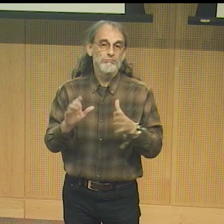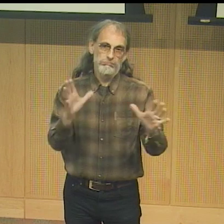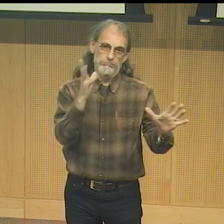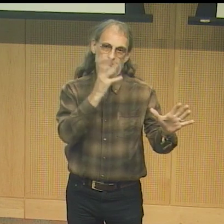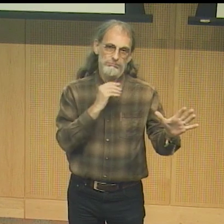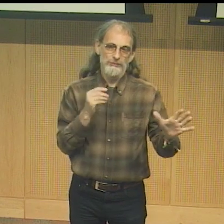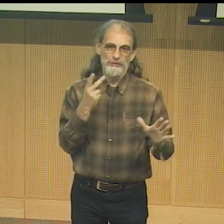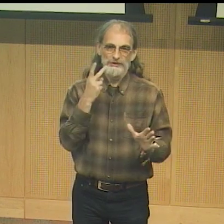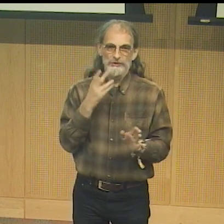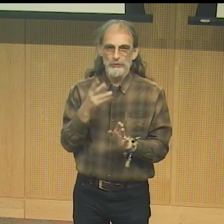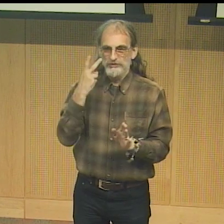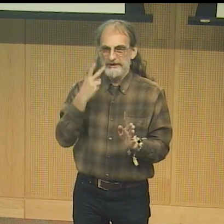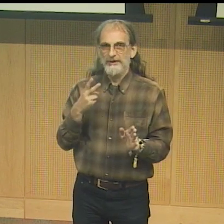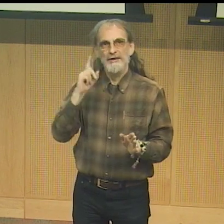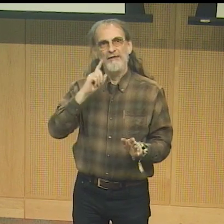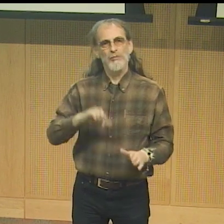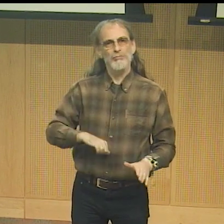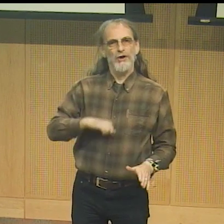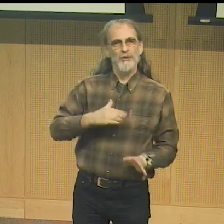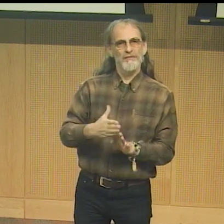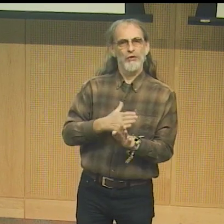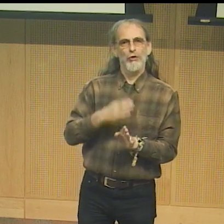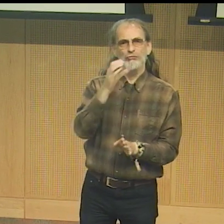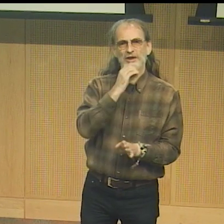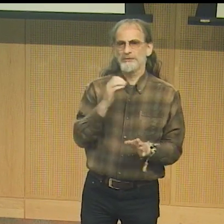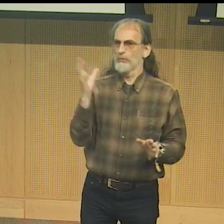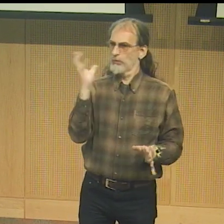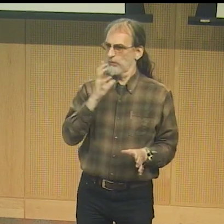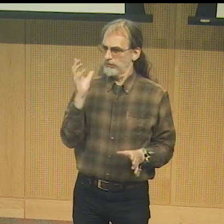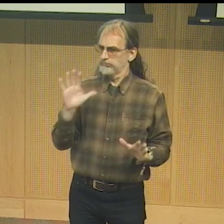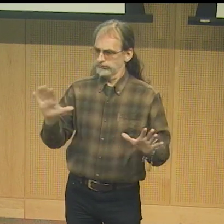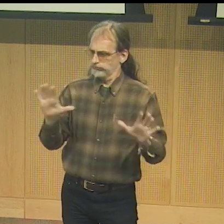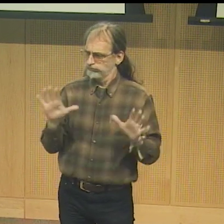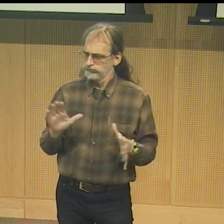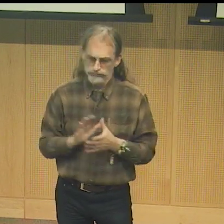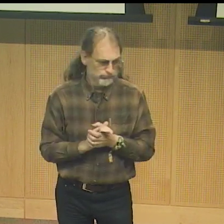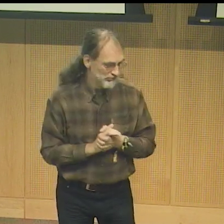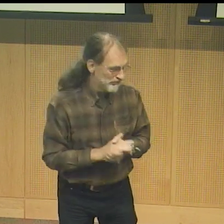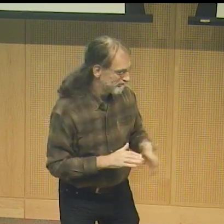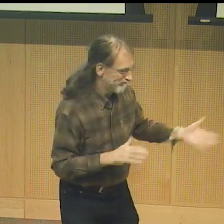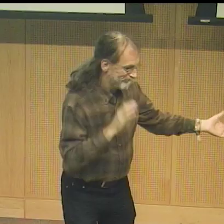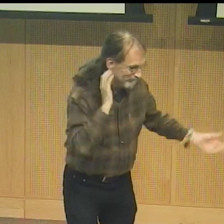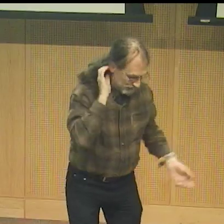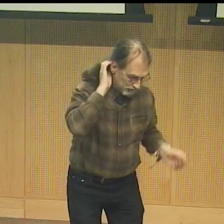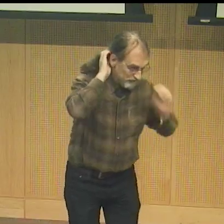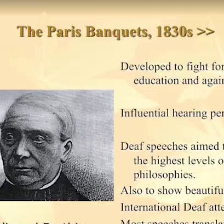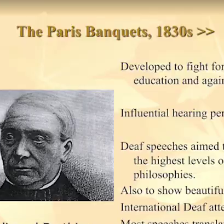and beautiful skills, again, this is before oralism, would stand up and talk about their philosophies and their experiences.